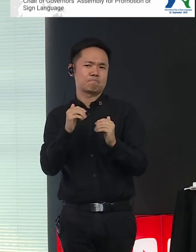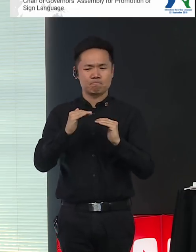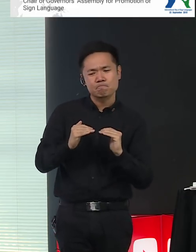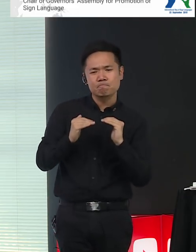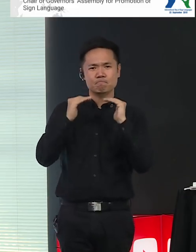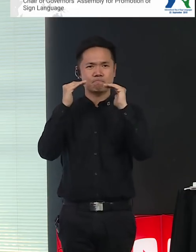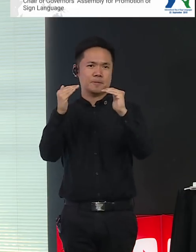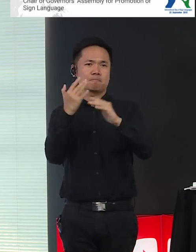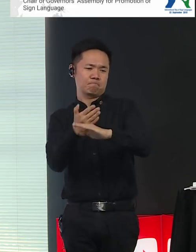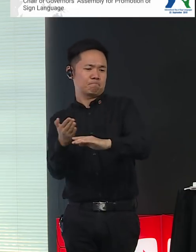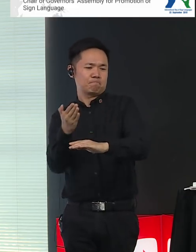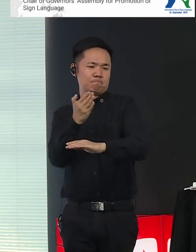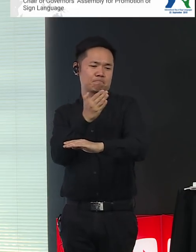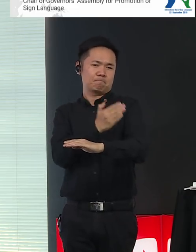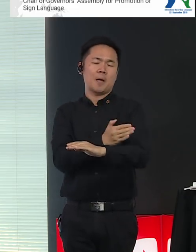I do hope that this sign language can